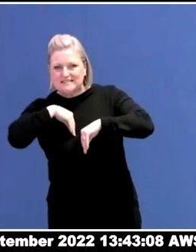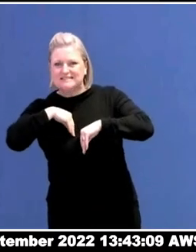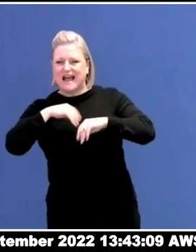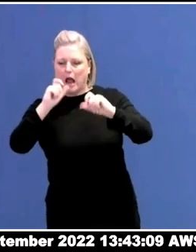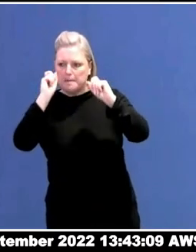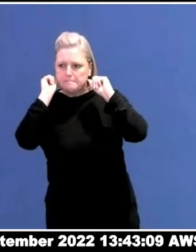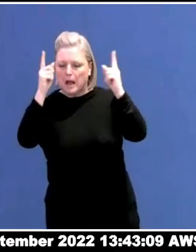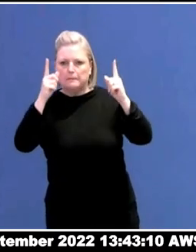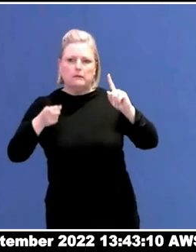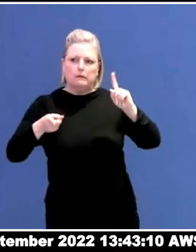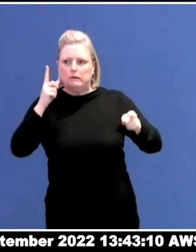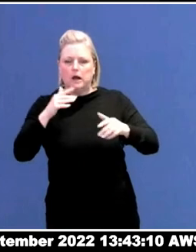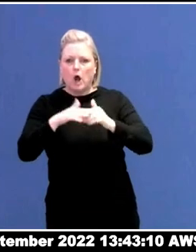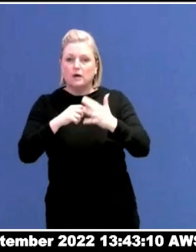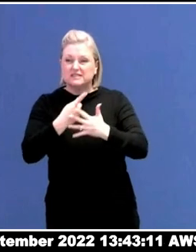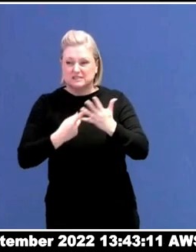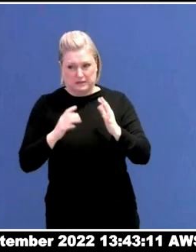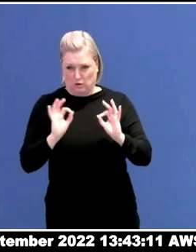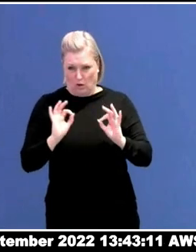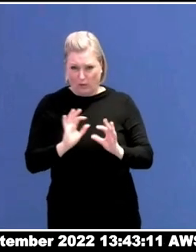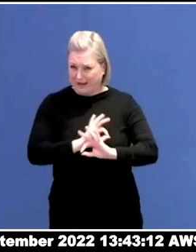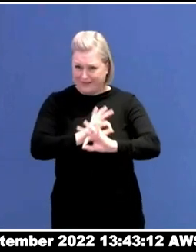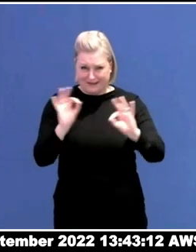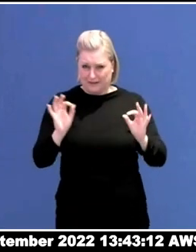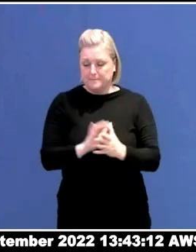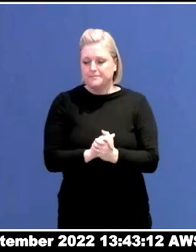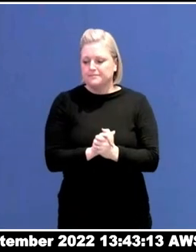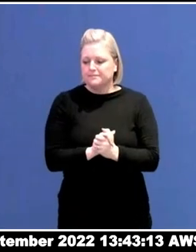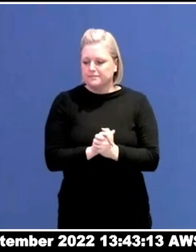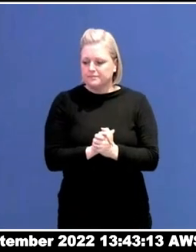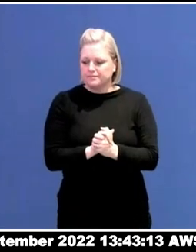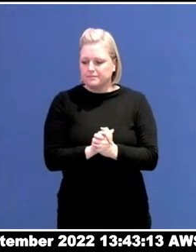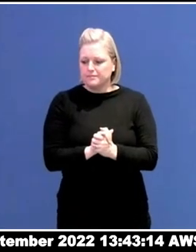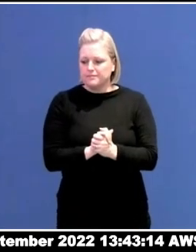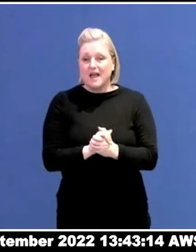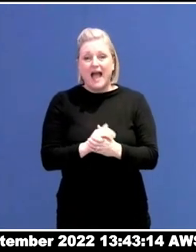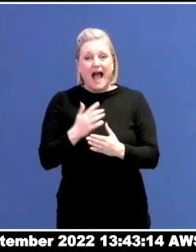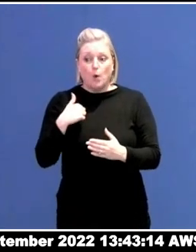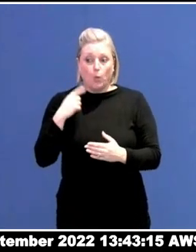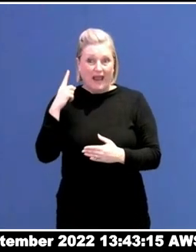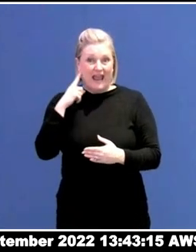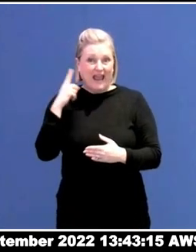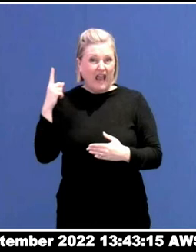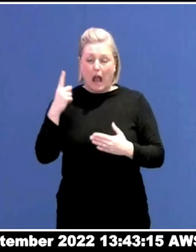really engage and support people with disabilities. And this is - you know, this was told to us by Corrective Services staff.